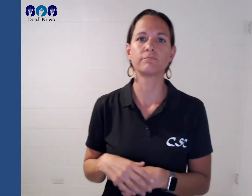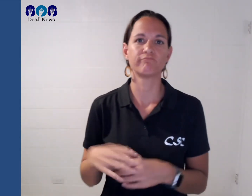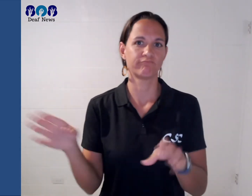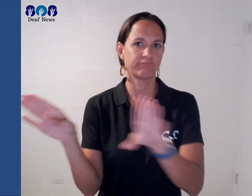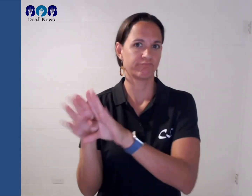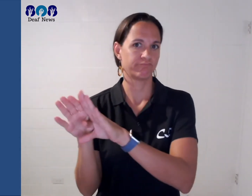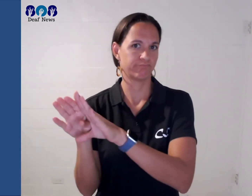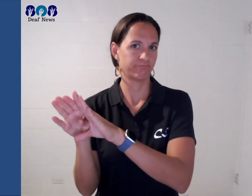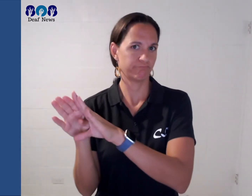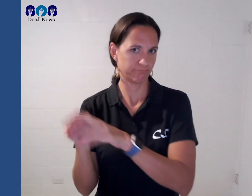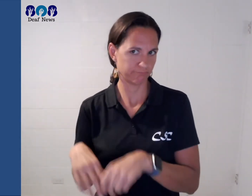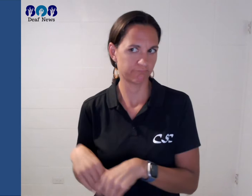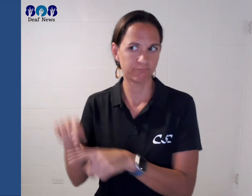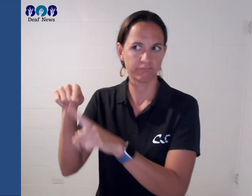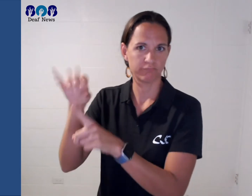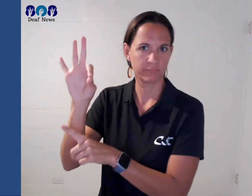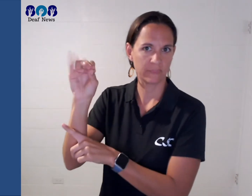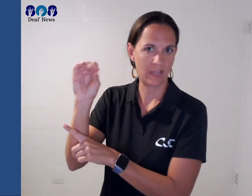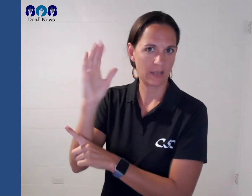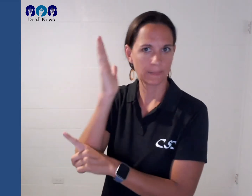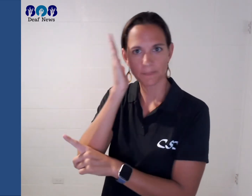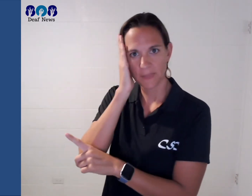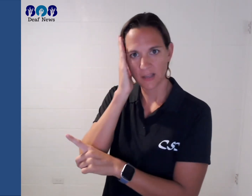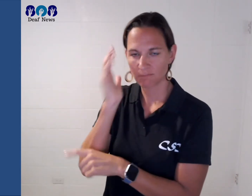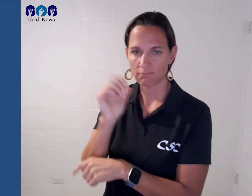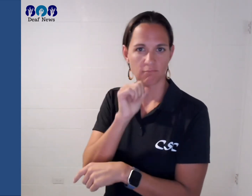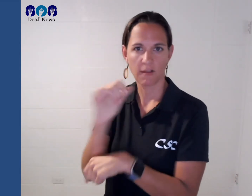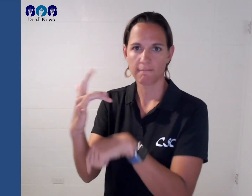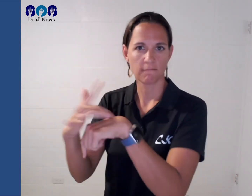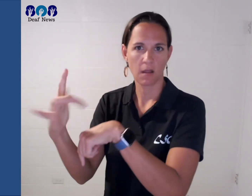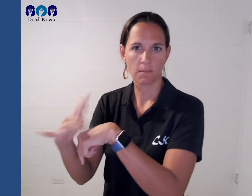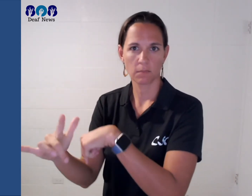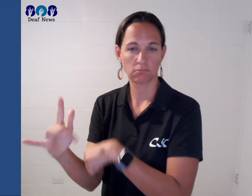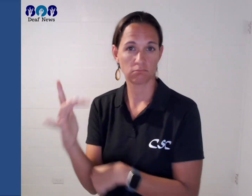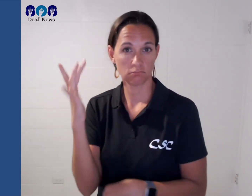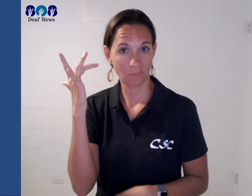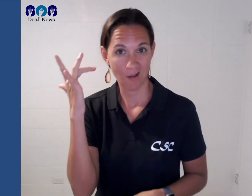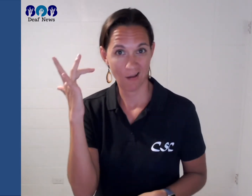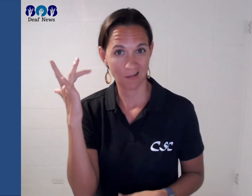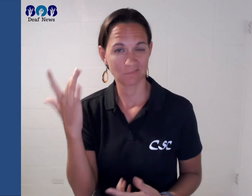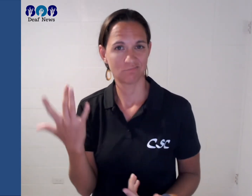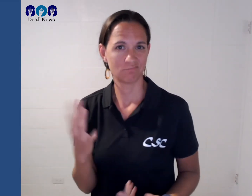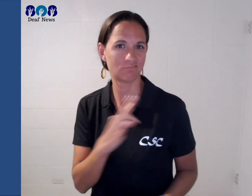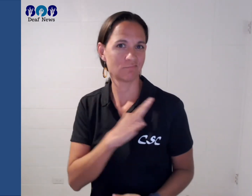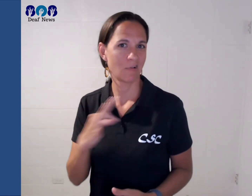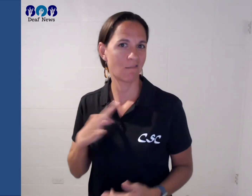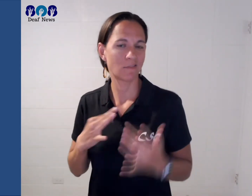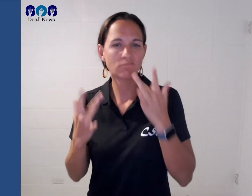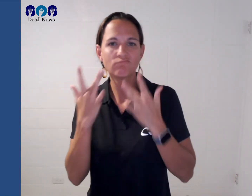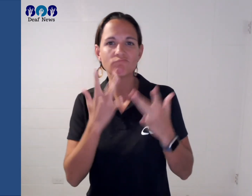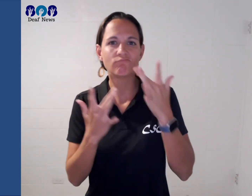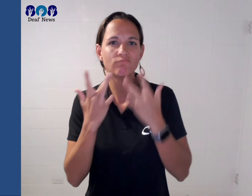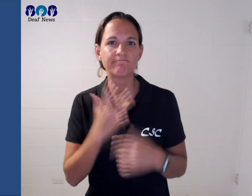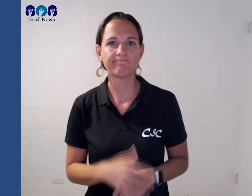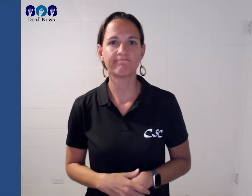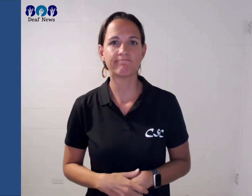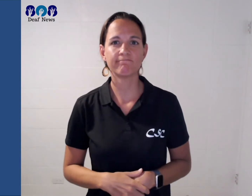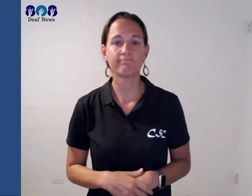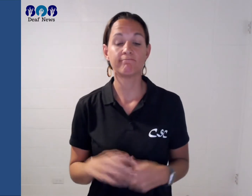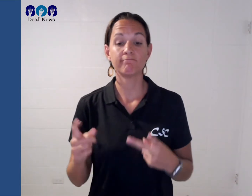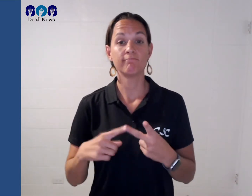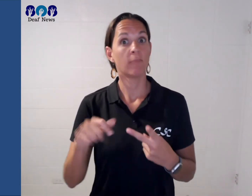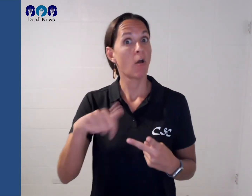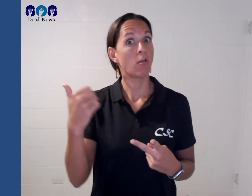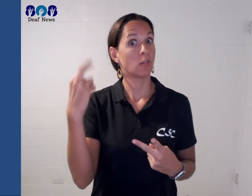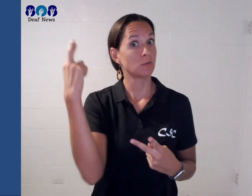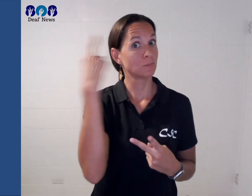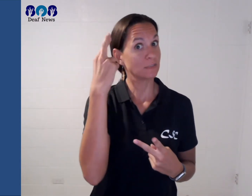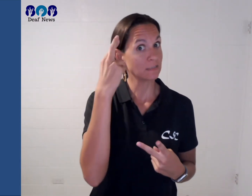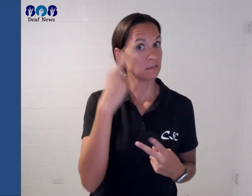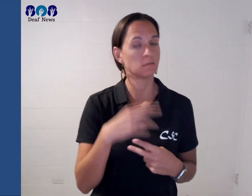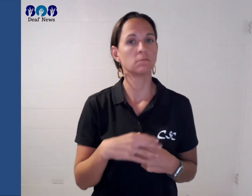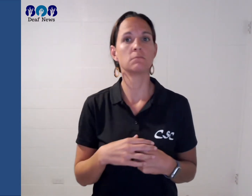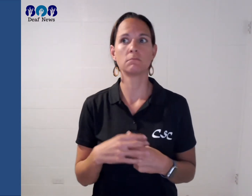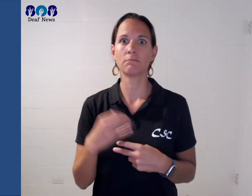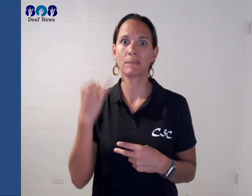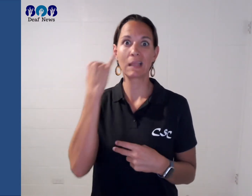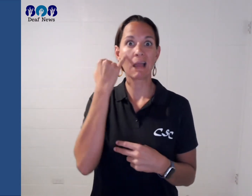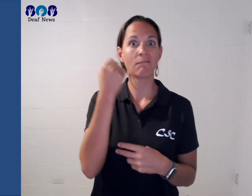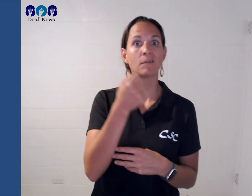Oahu had to close their facility due to not having 90 beds available because of staff shortages.